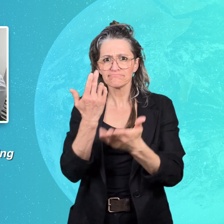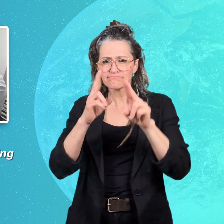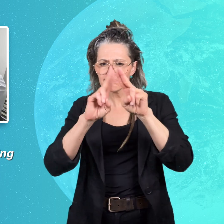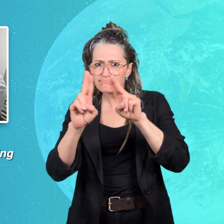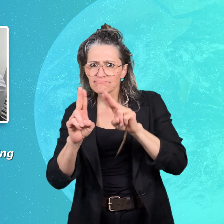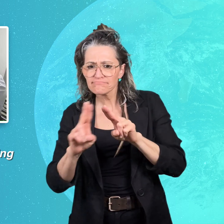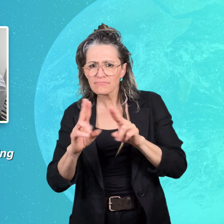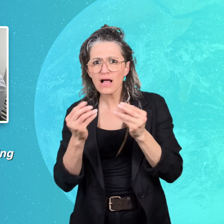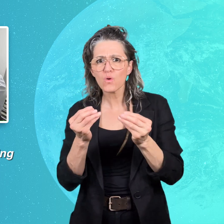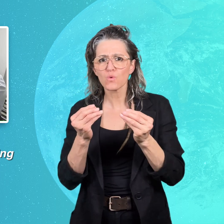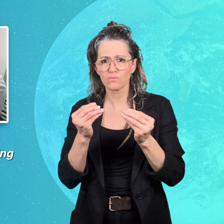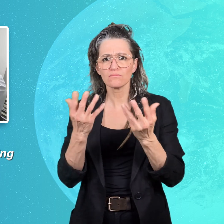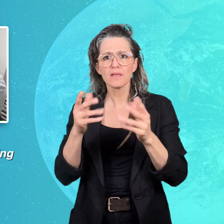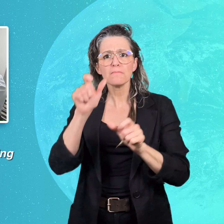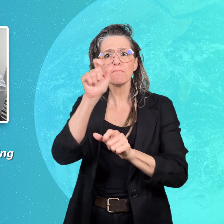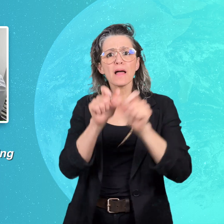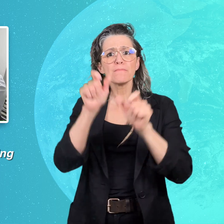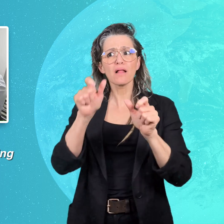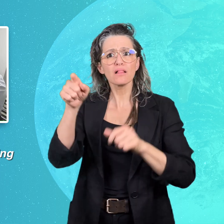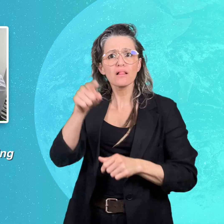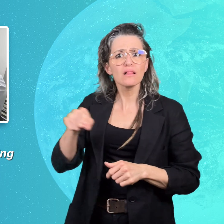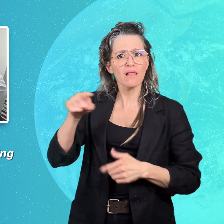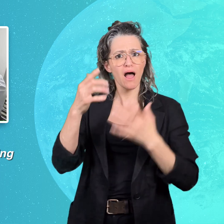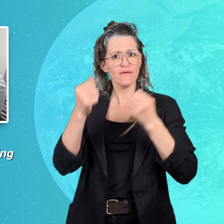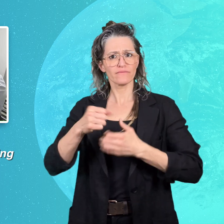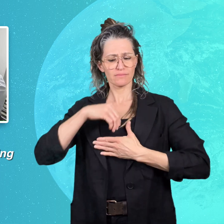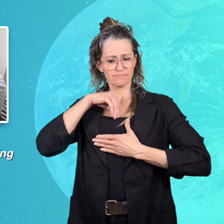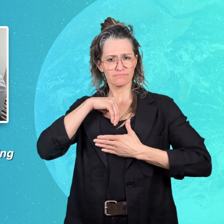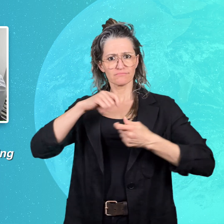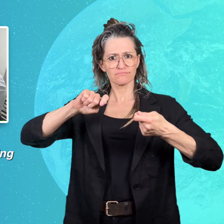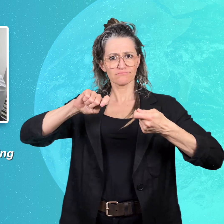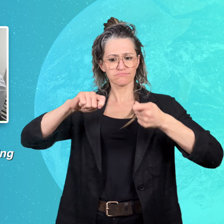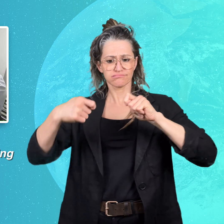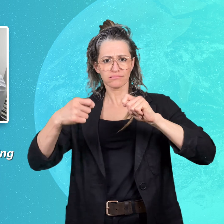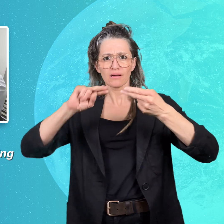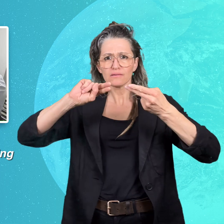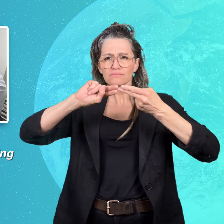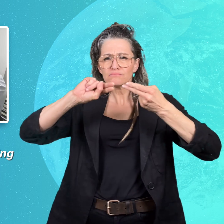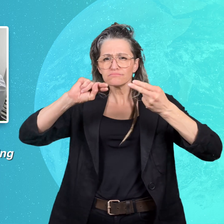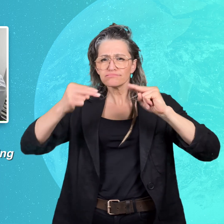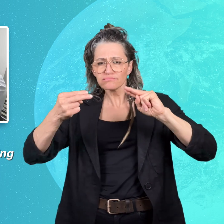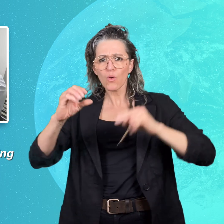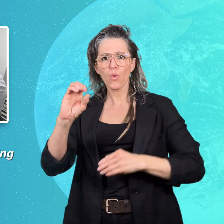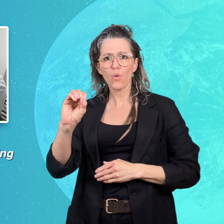who carry a mutated OTOF gene. The OTOF gene is supposed